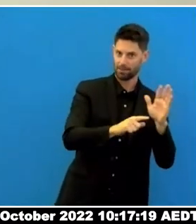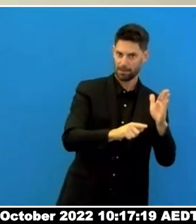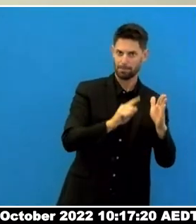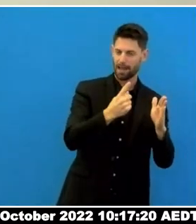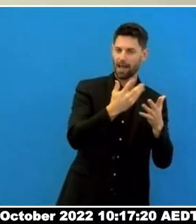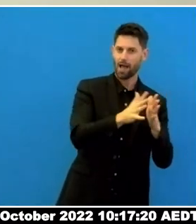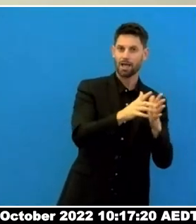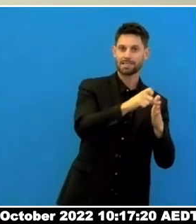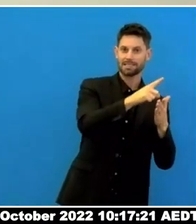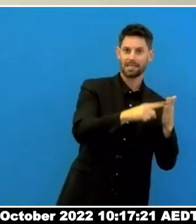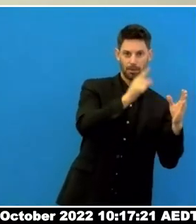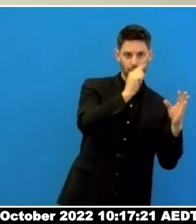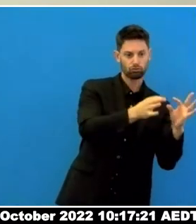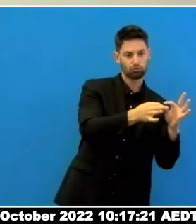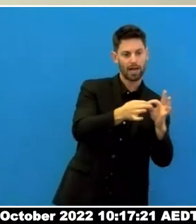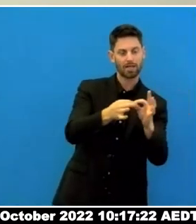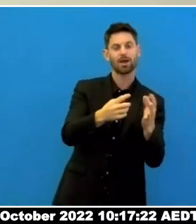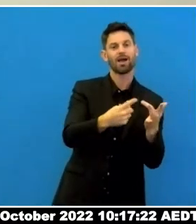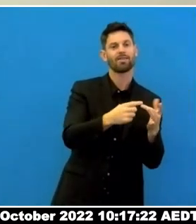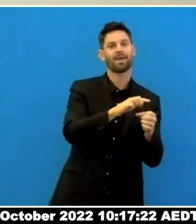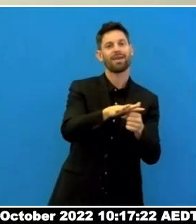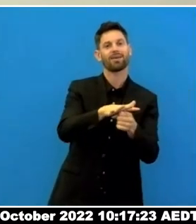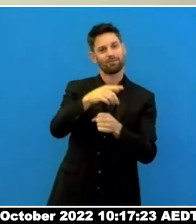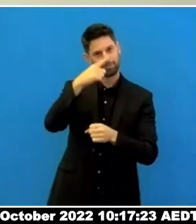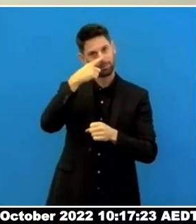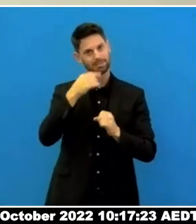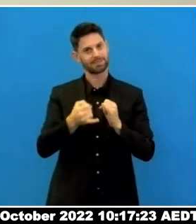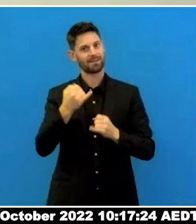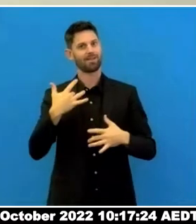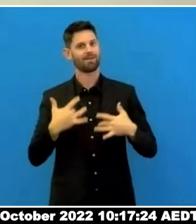across more than one of the Federal discrimination Acts.